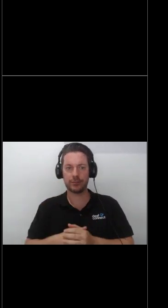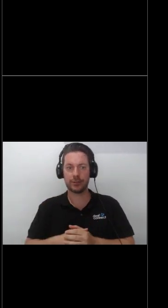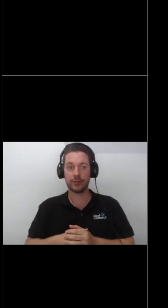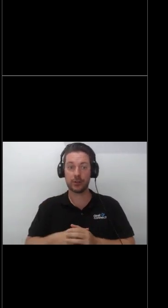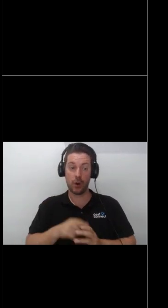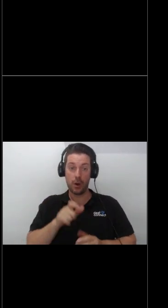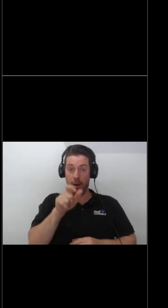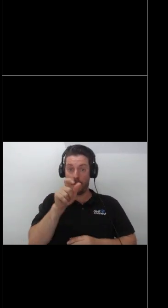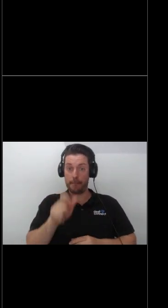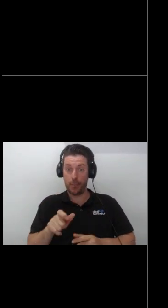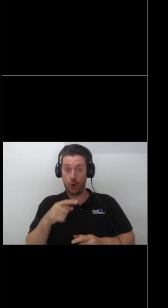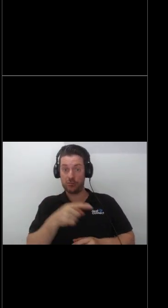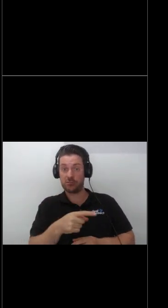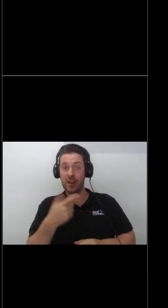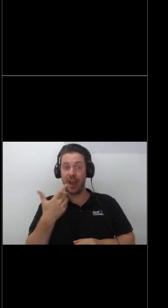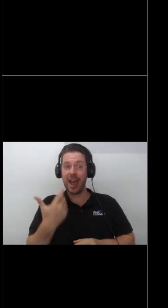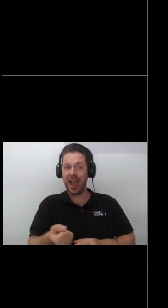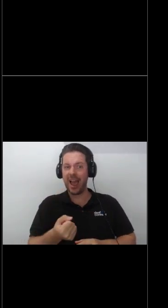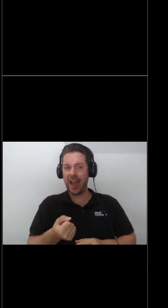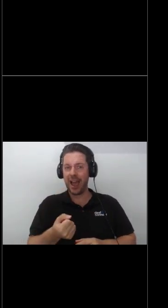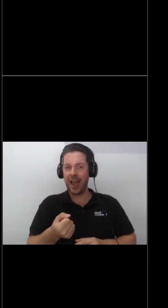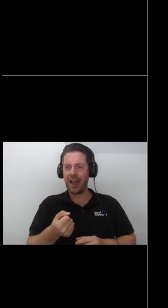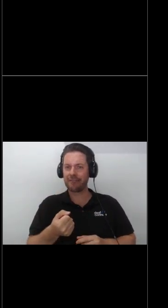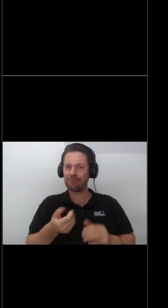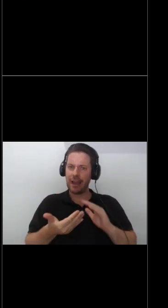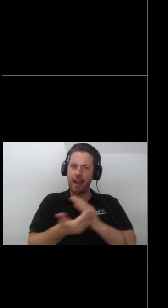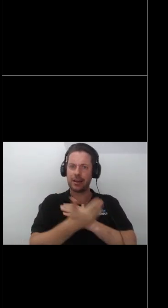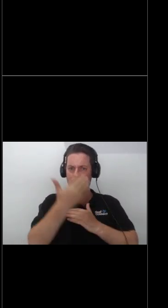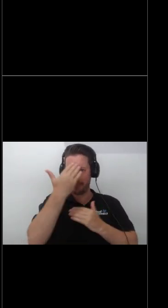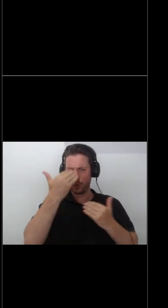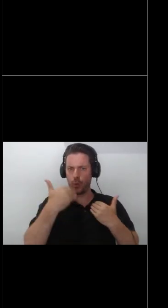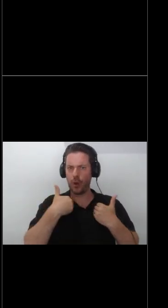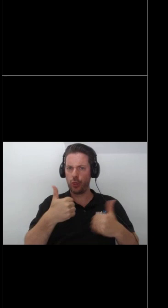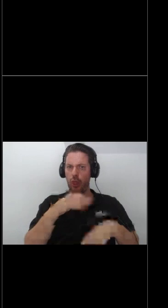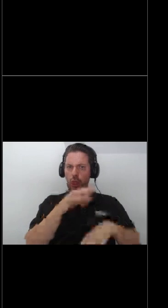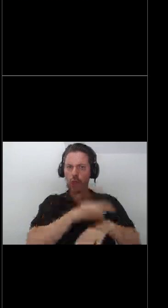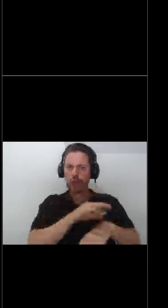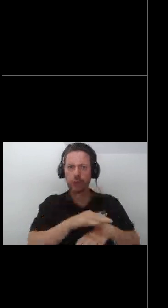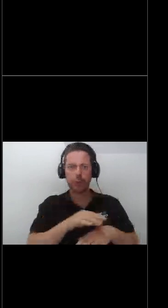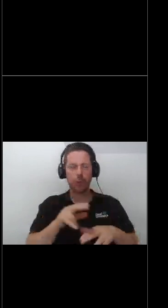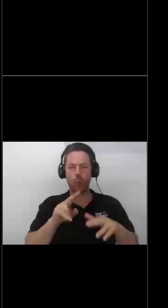to involuntary treatment under the Mental Health Act. So they may be subject to a forensic order or a treatment authority